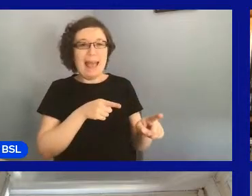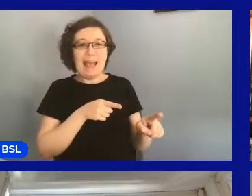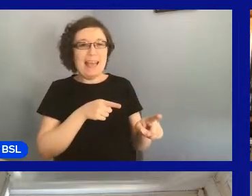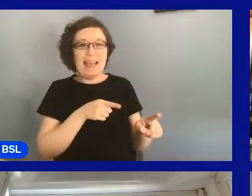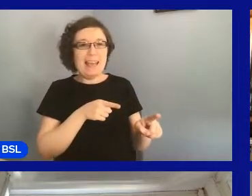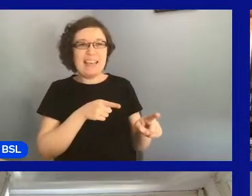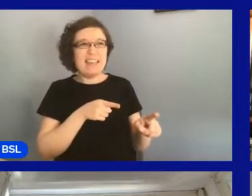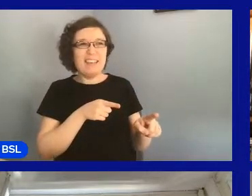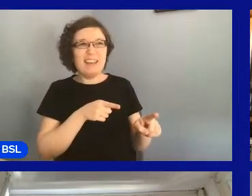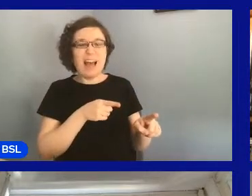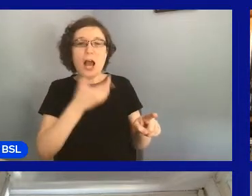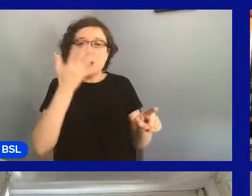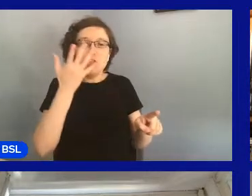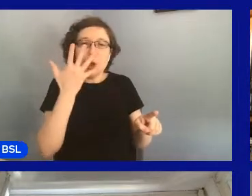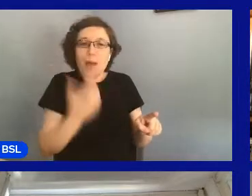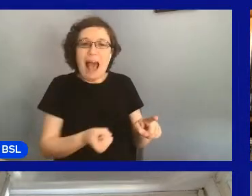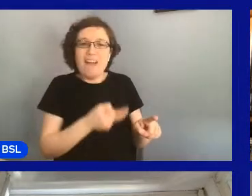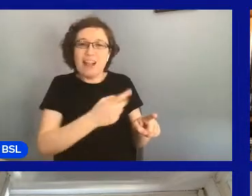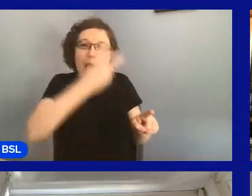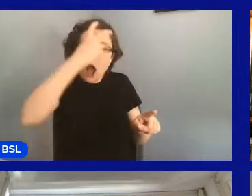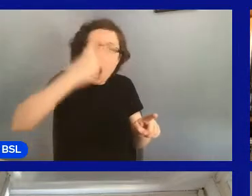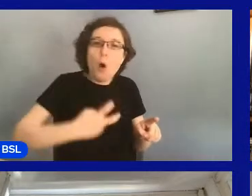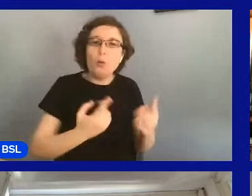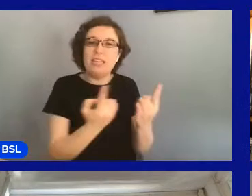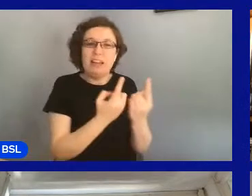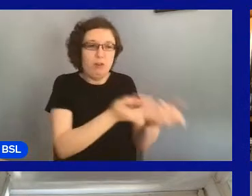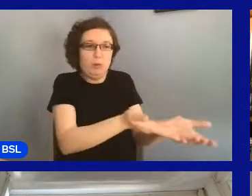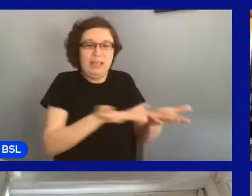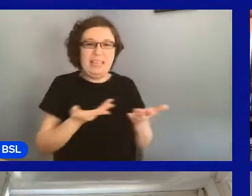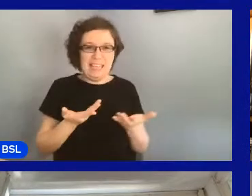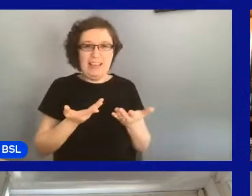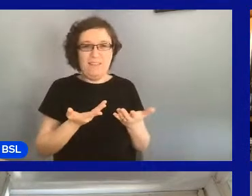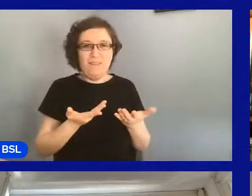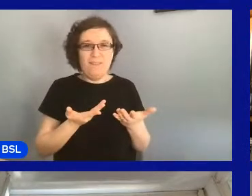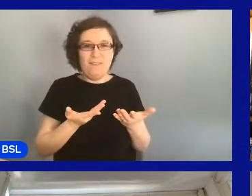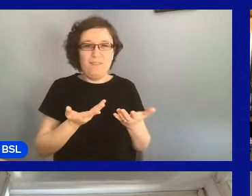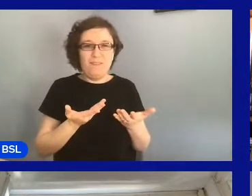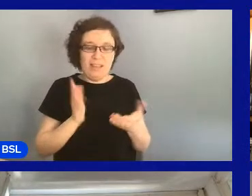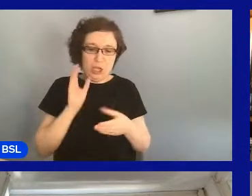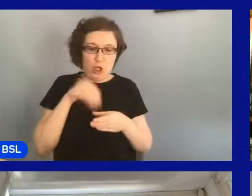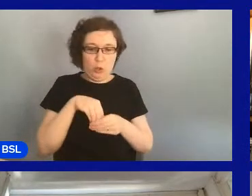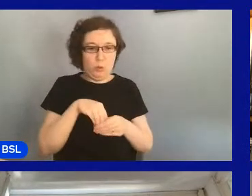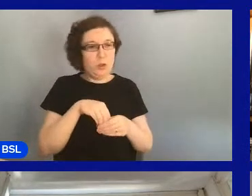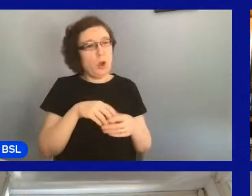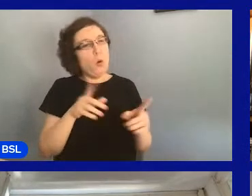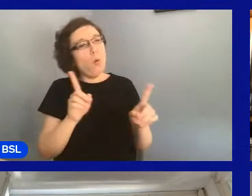what can we do to really make their content really engaging? We came about this idea of creating a